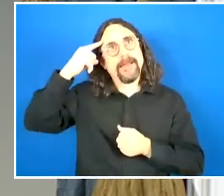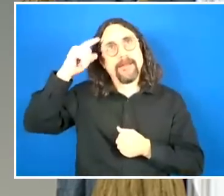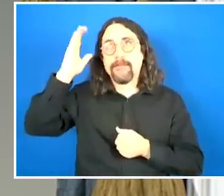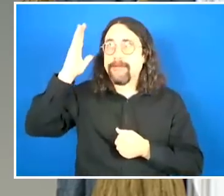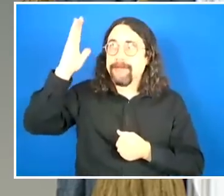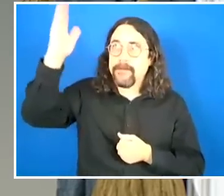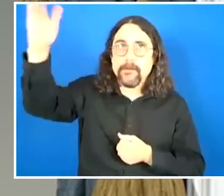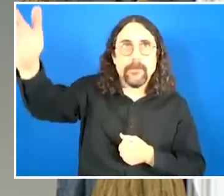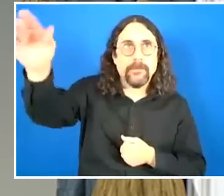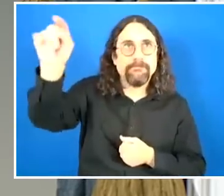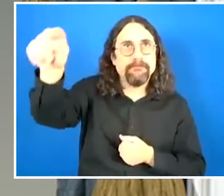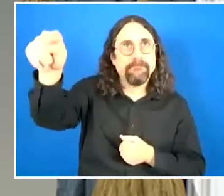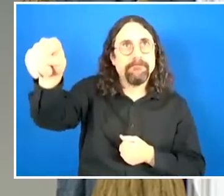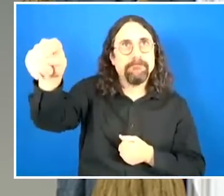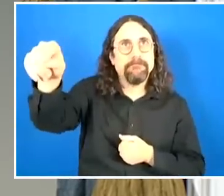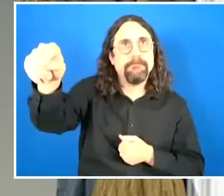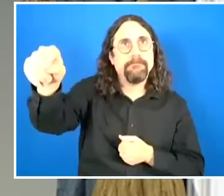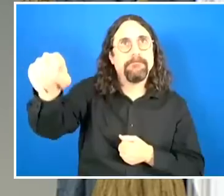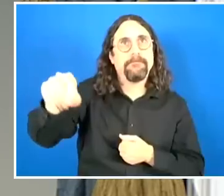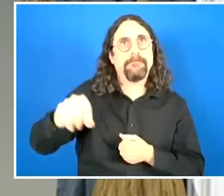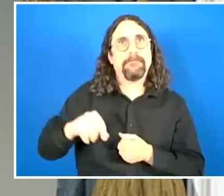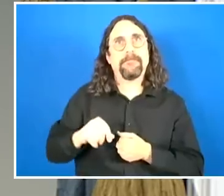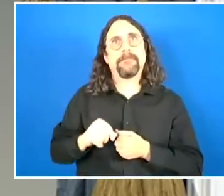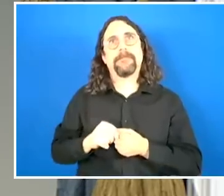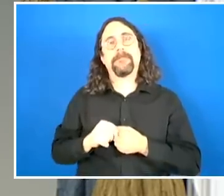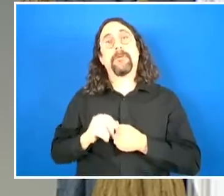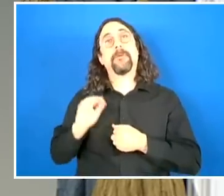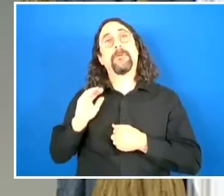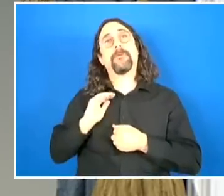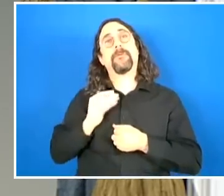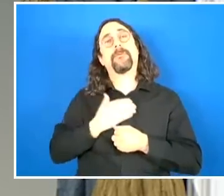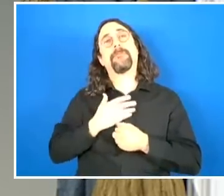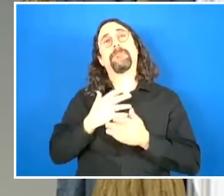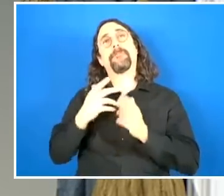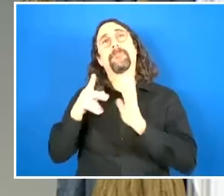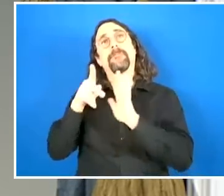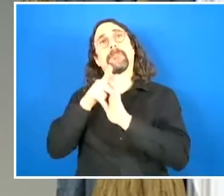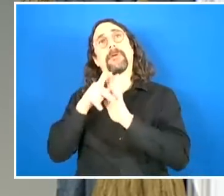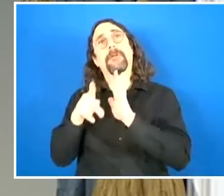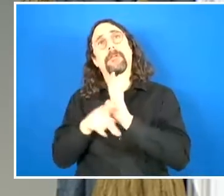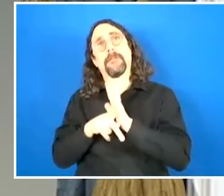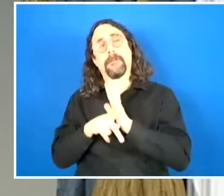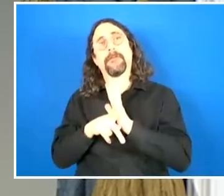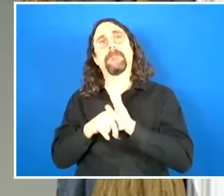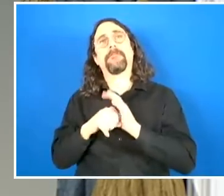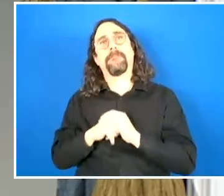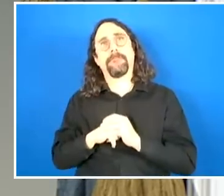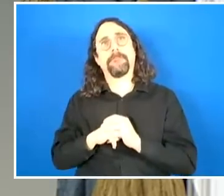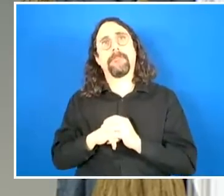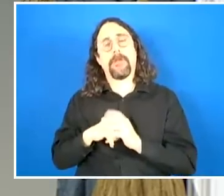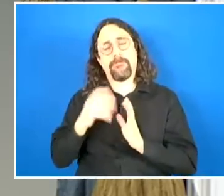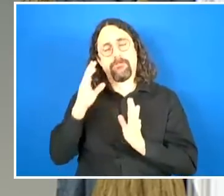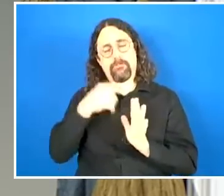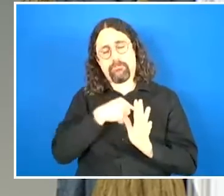SCHOLARSHIP, WHETHER IT'S A CAREER, SO WE HAVE TO CRAFT THE POLICY THAT RECOGNIZES THE TRAUMA, THAT RECOGNIZES THE